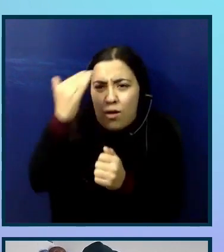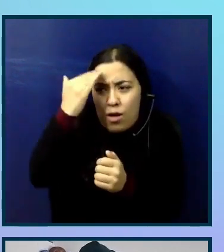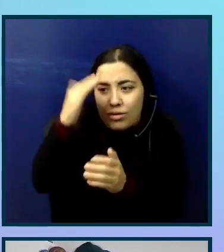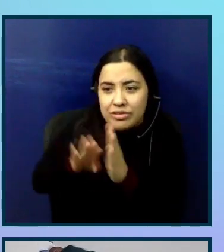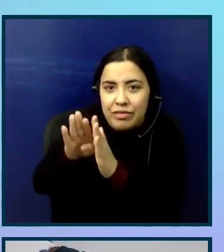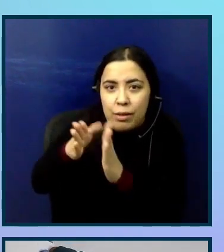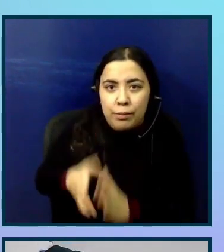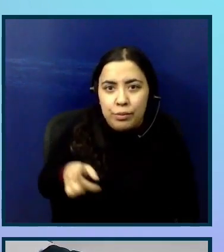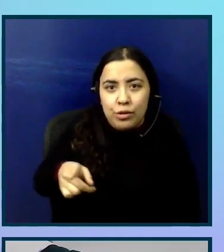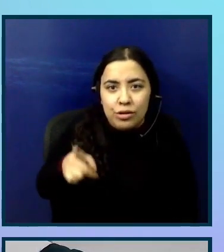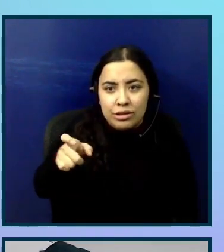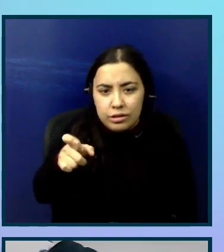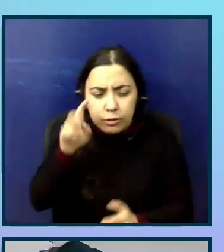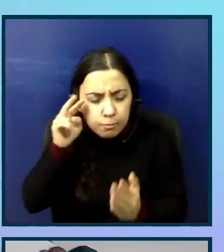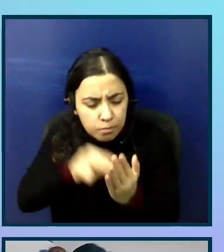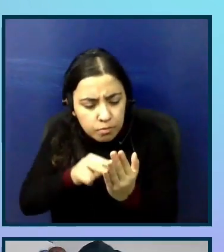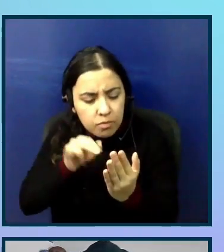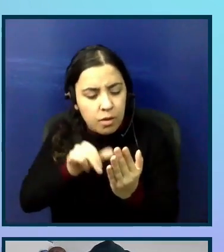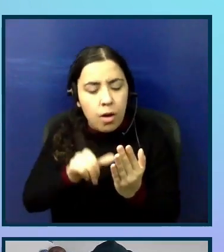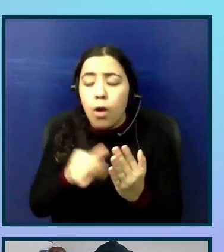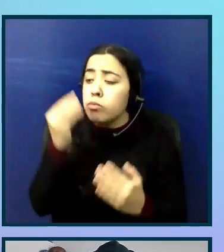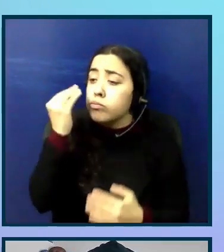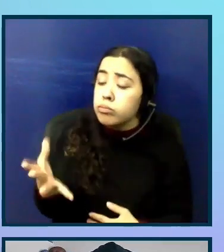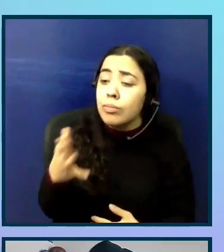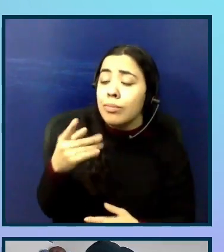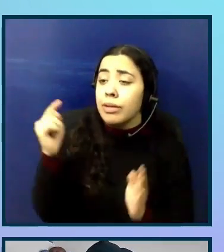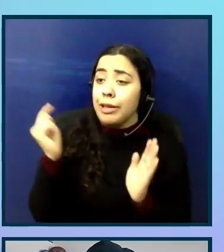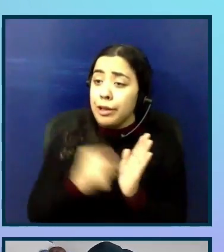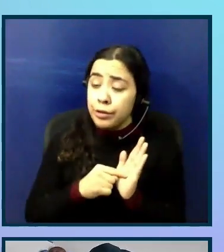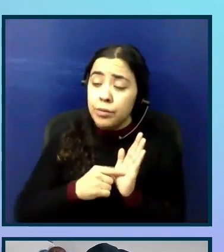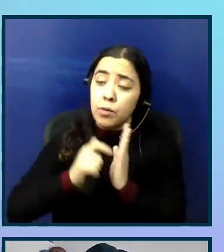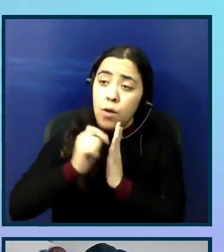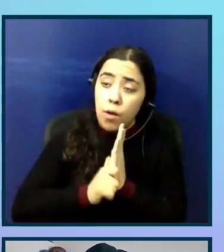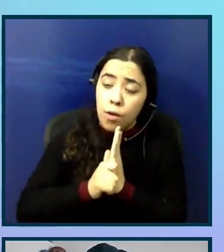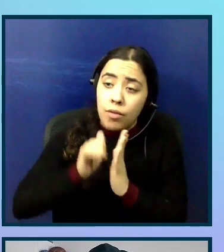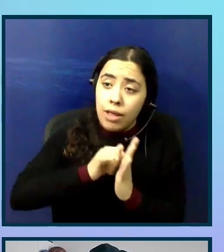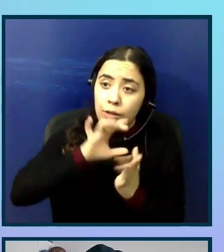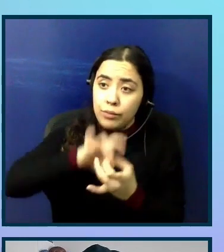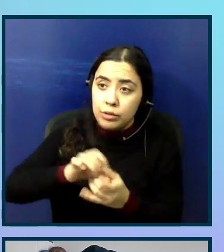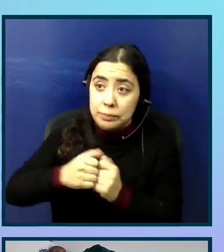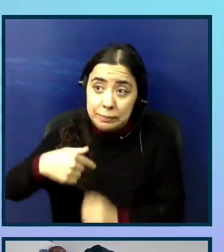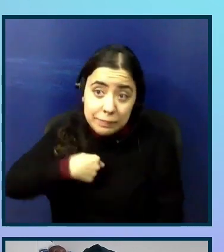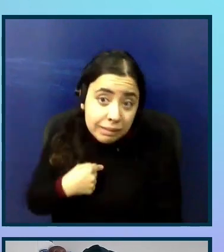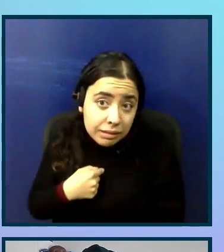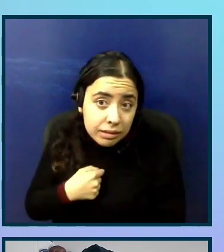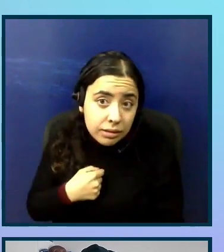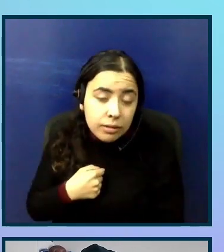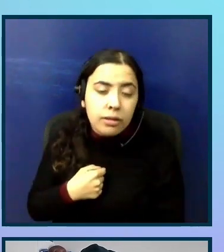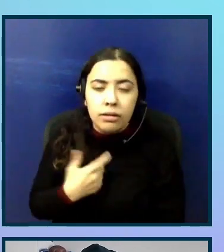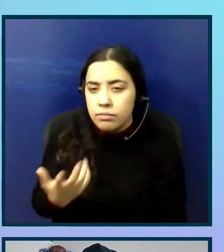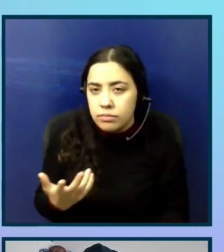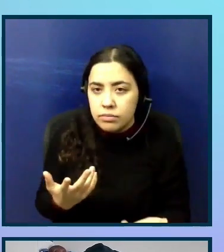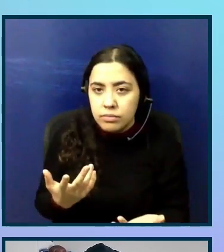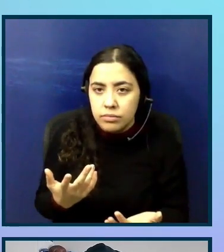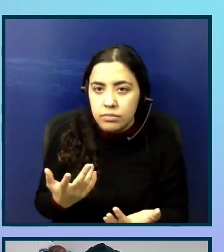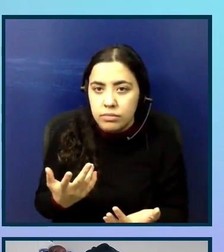to be able to say, hey, here is an article that relates to me, right? Because at the end of the day, we're not trying